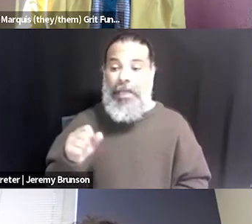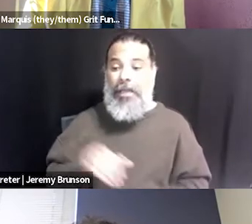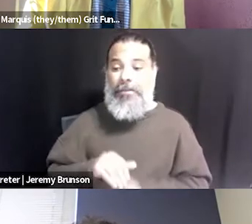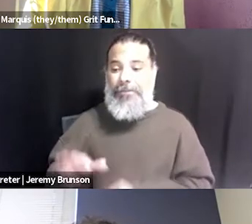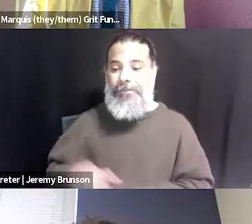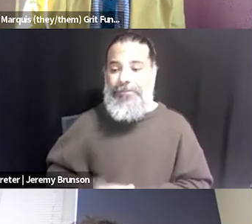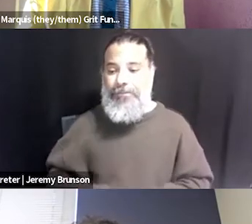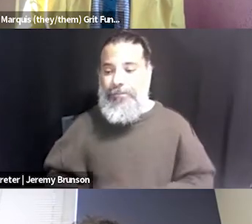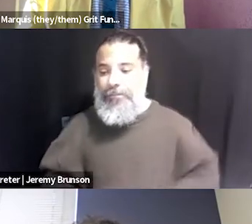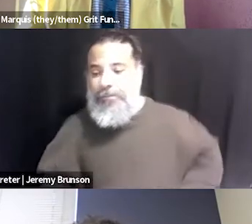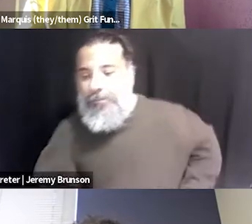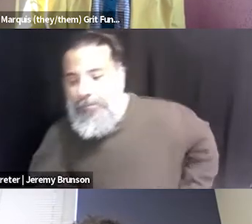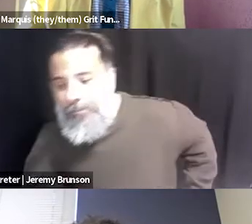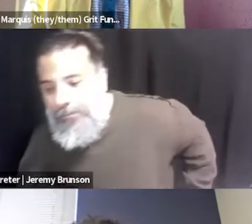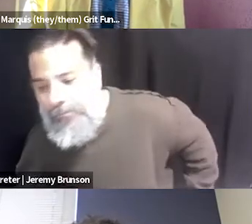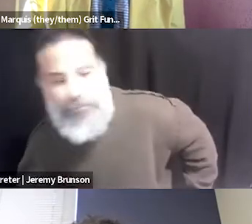I can send them to you.